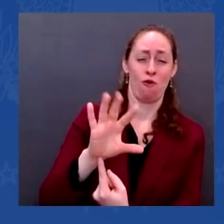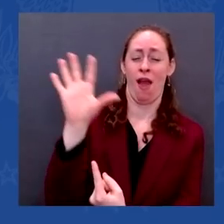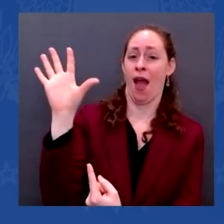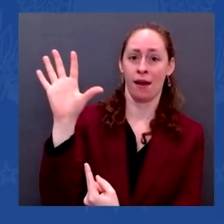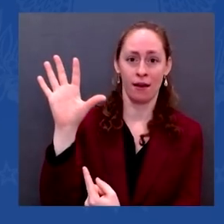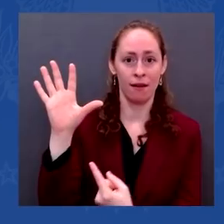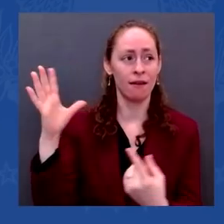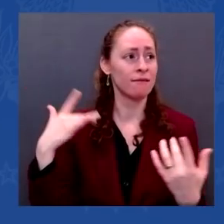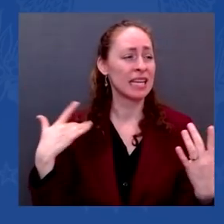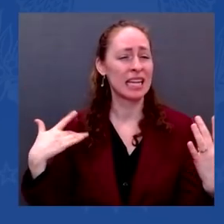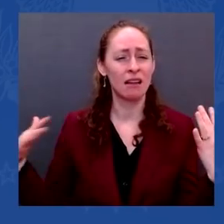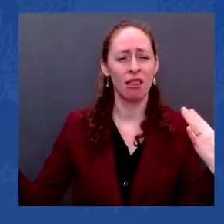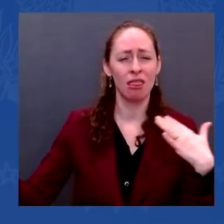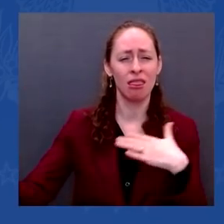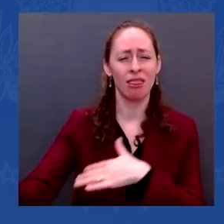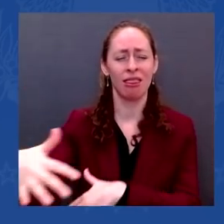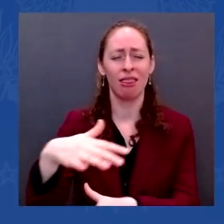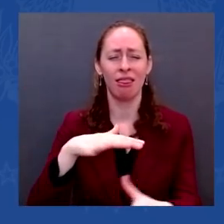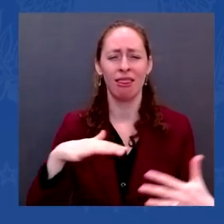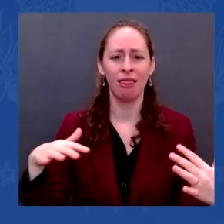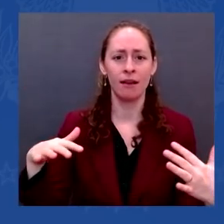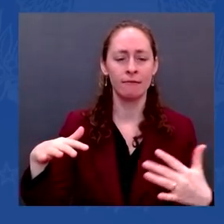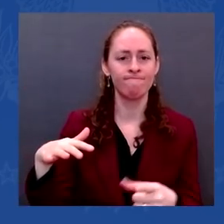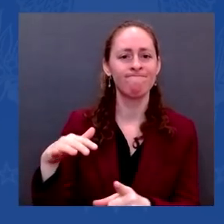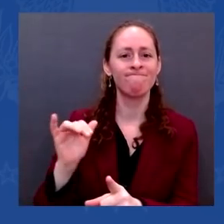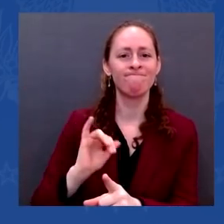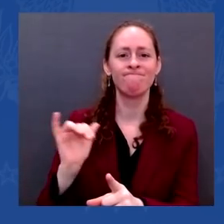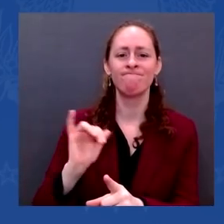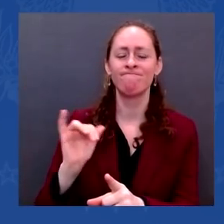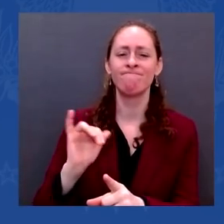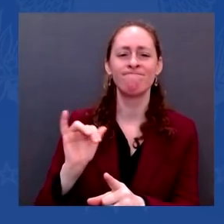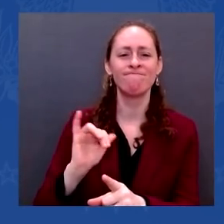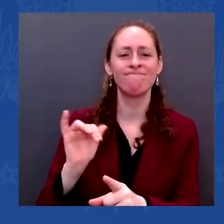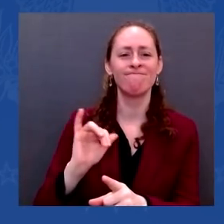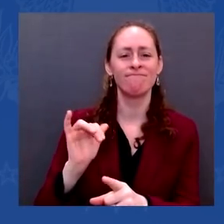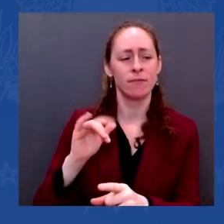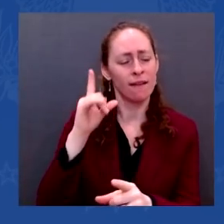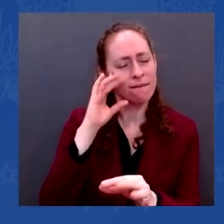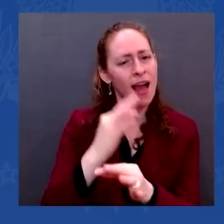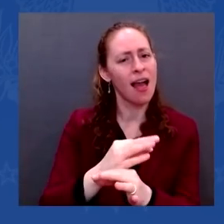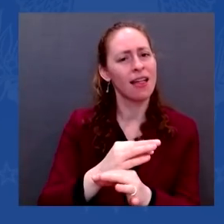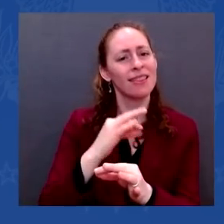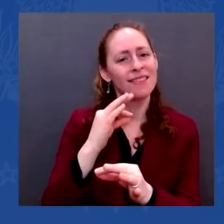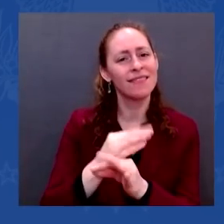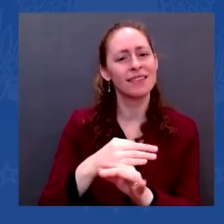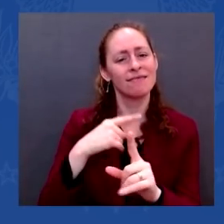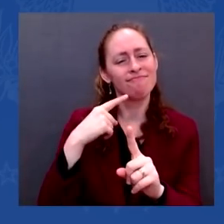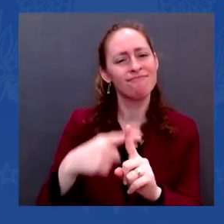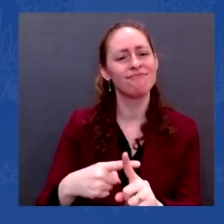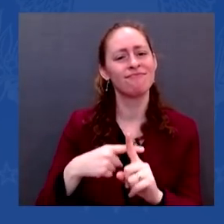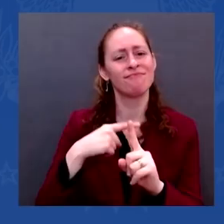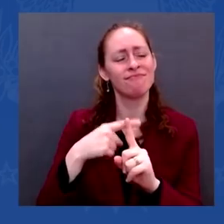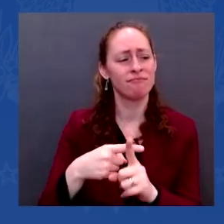And it is that faith that fuels me to say now and often, as I do so many times,